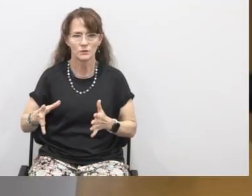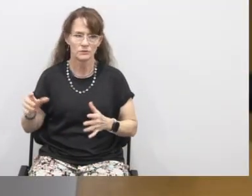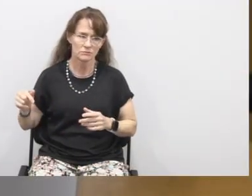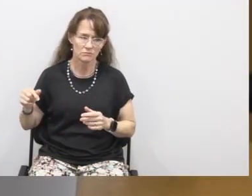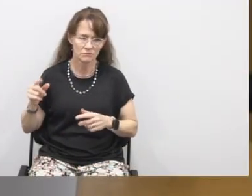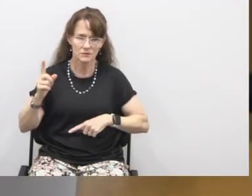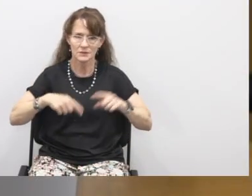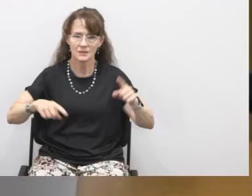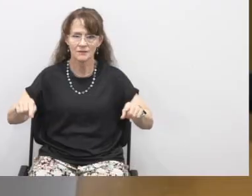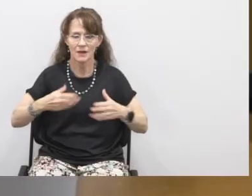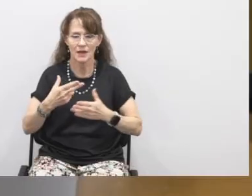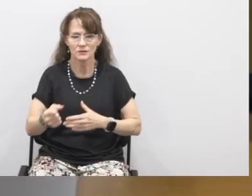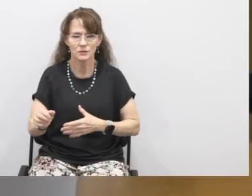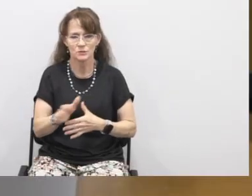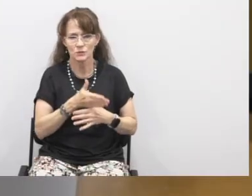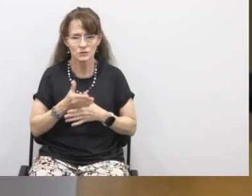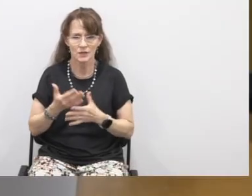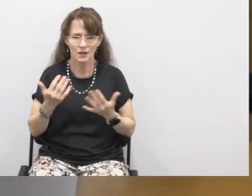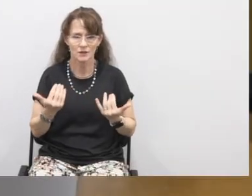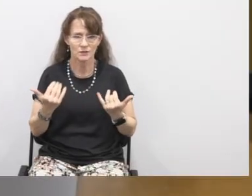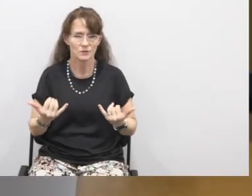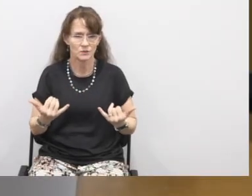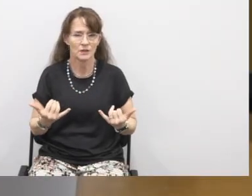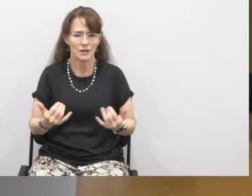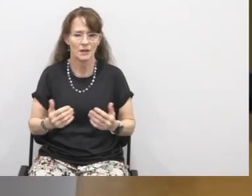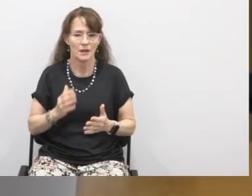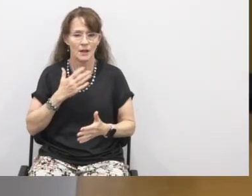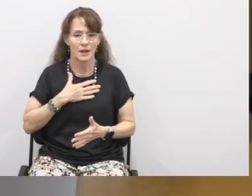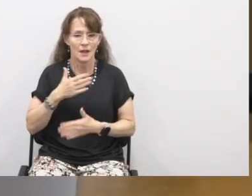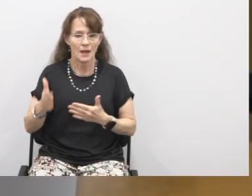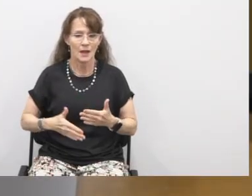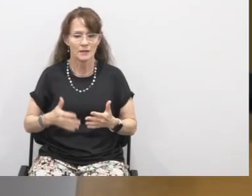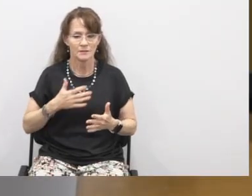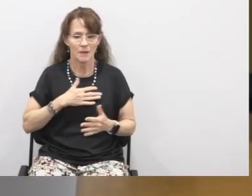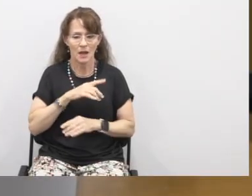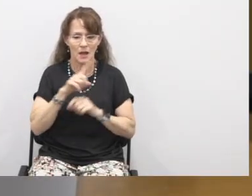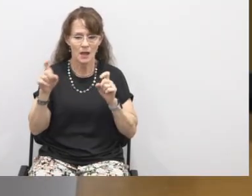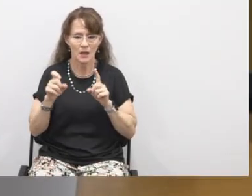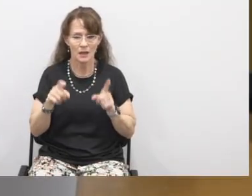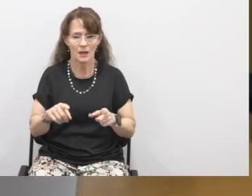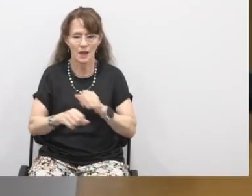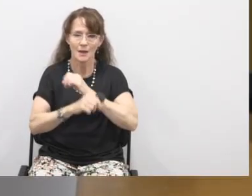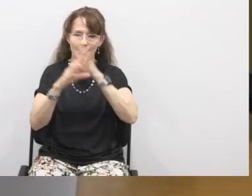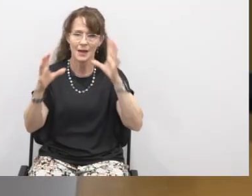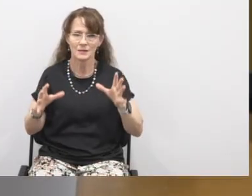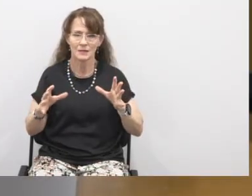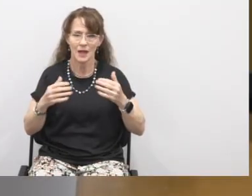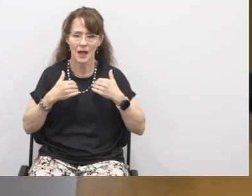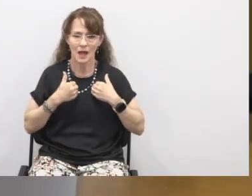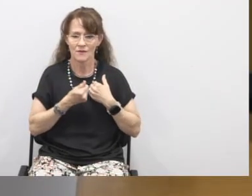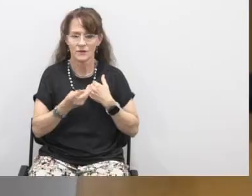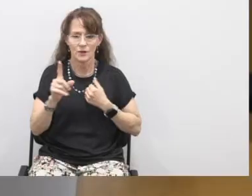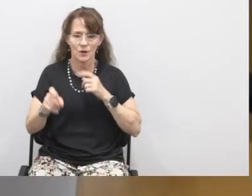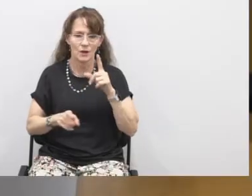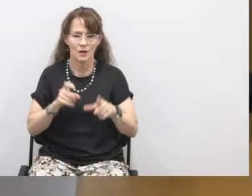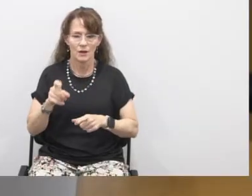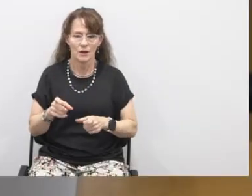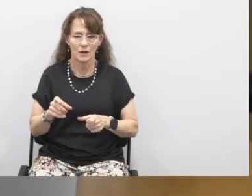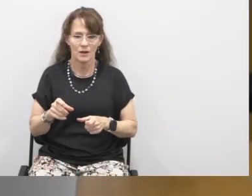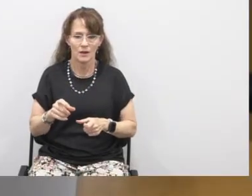and what you shared this afternoon. This concludes my questions, but I imagine you're going to have a few questions to my left,